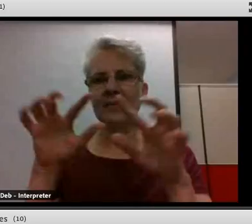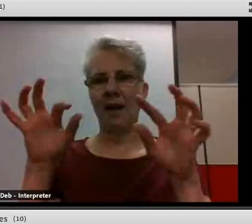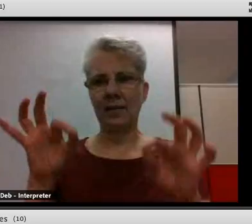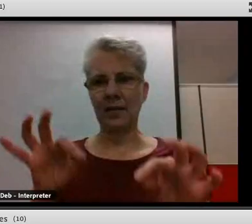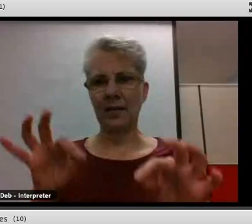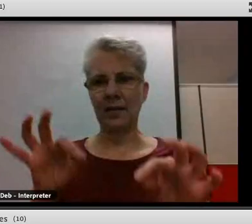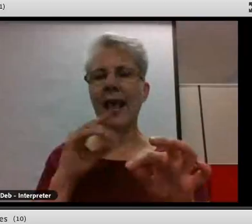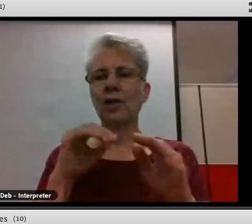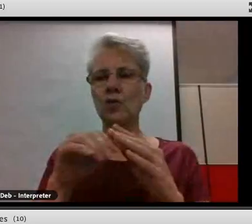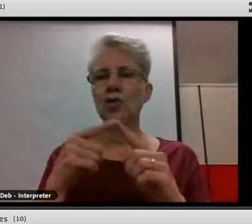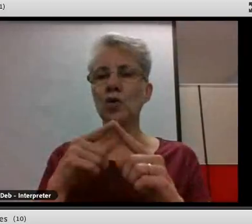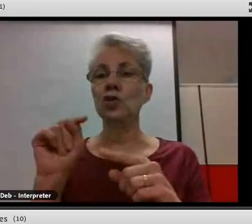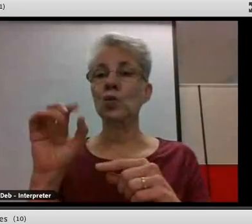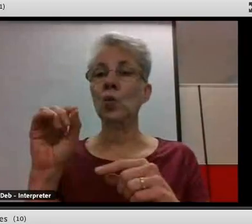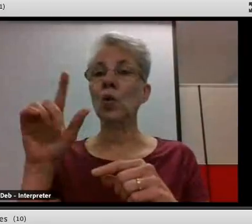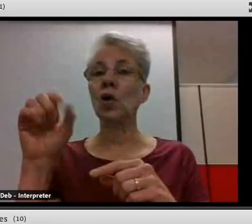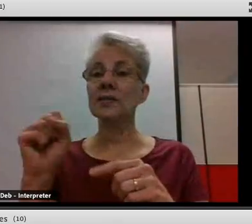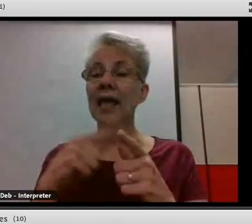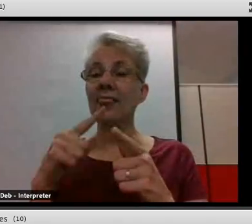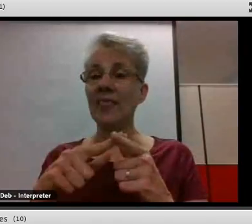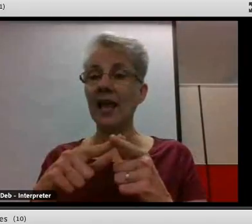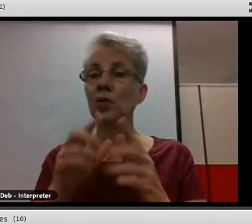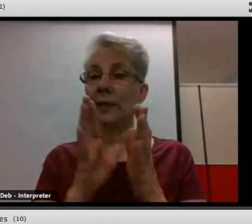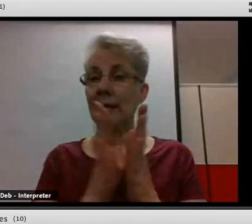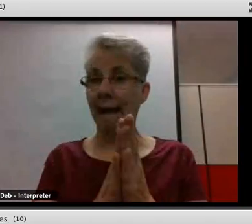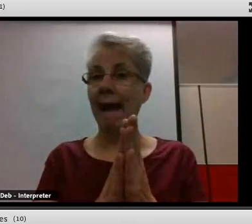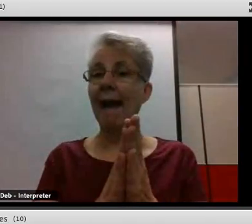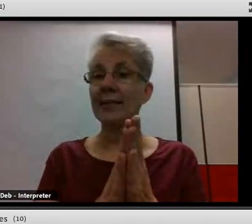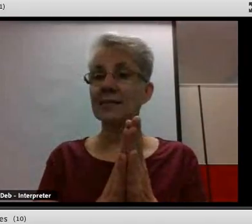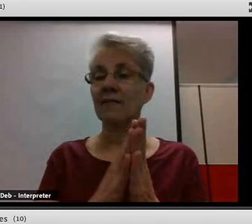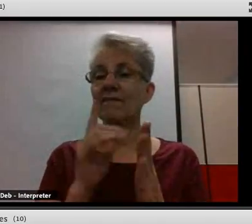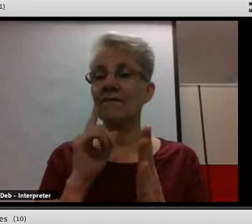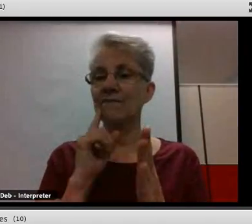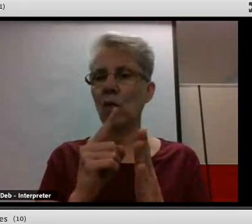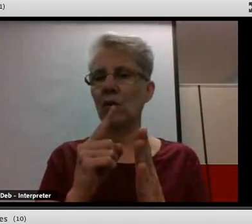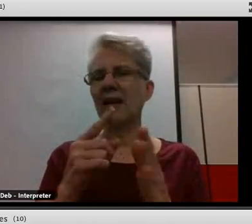especially if you're already sited. Maybe if you're not and you've never had a site,